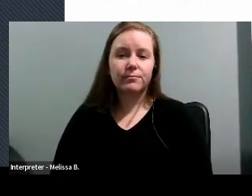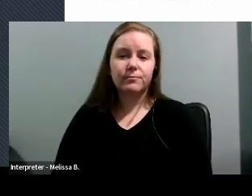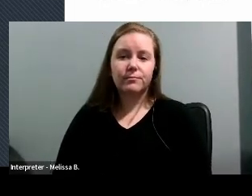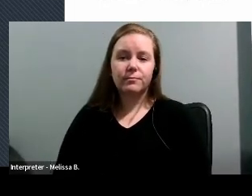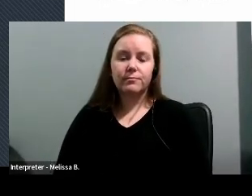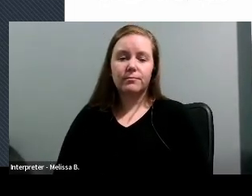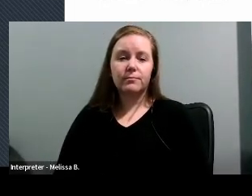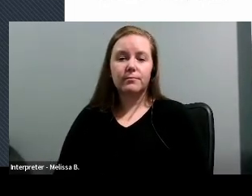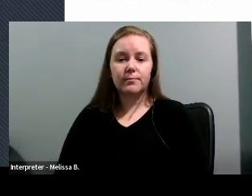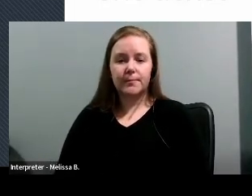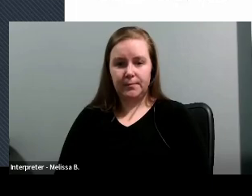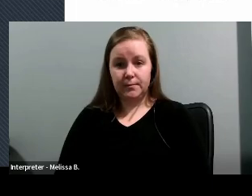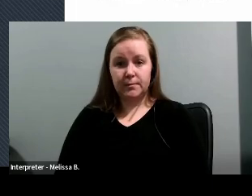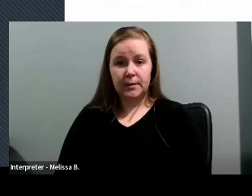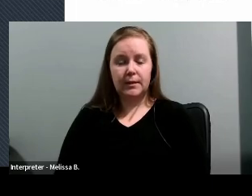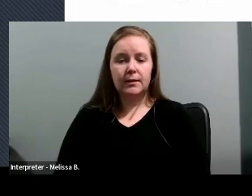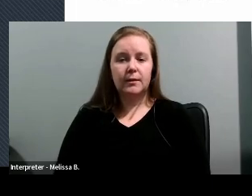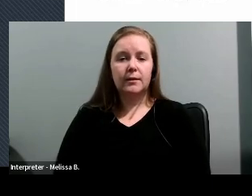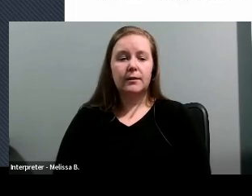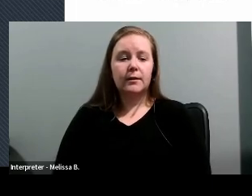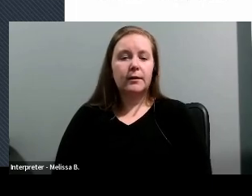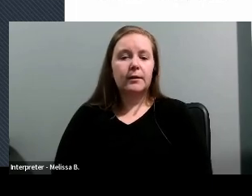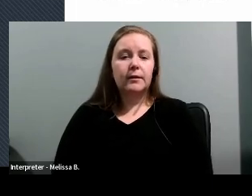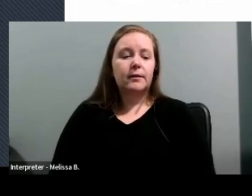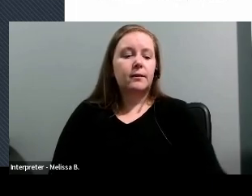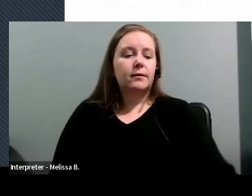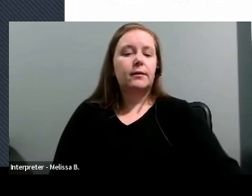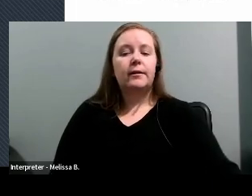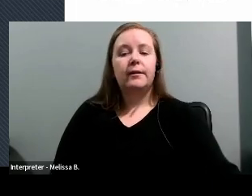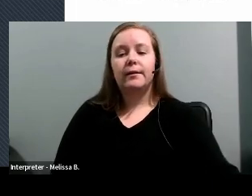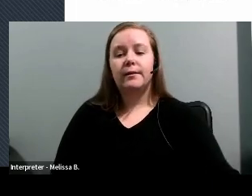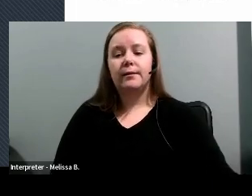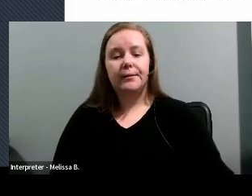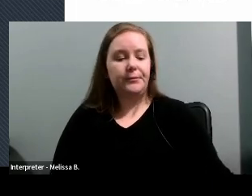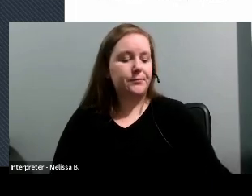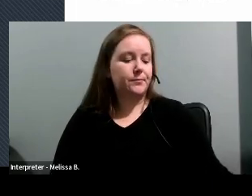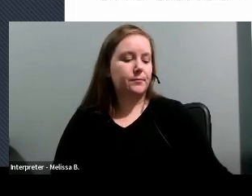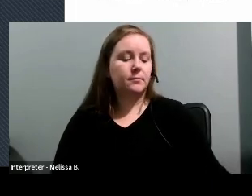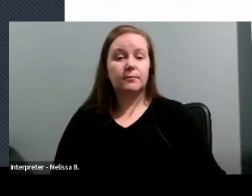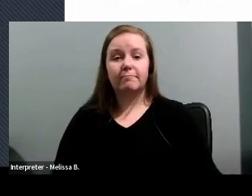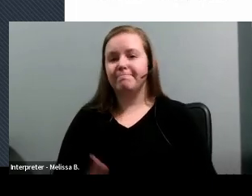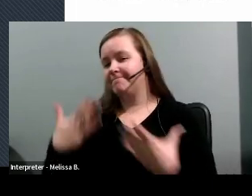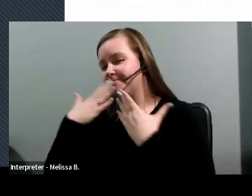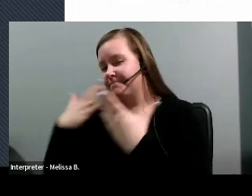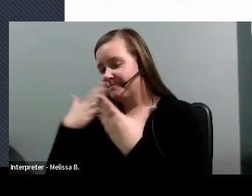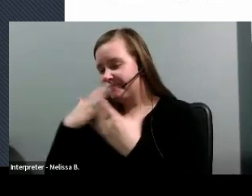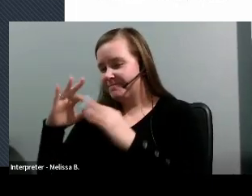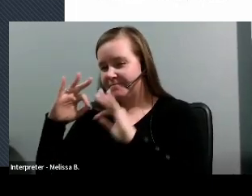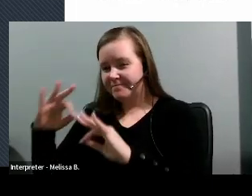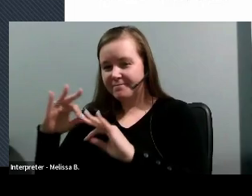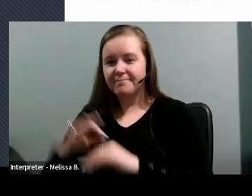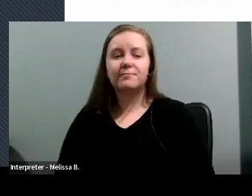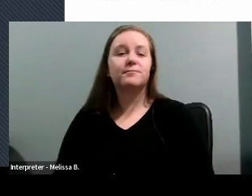Melissa Wong (she/her), SPT: So, Thanks, Shannon. And I'm gonna share a little bit about why,